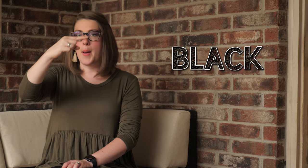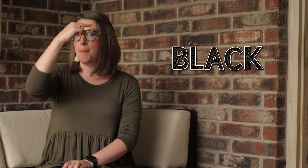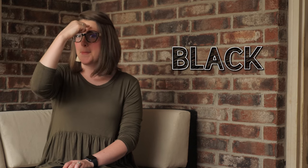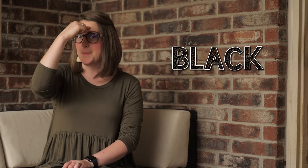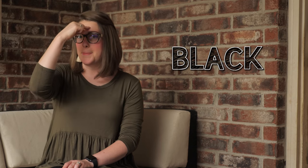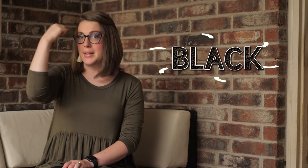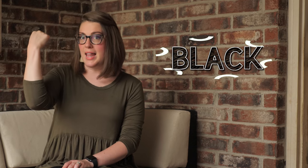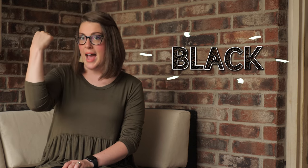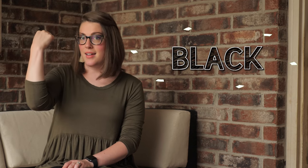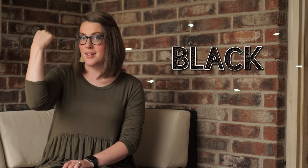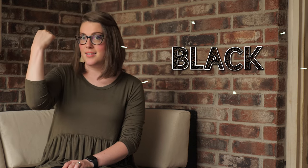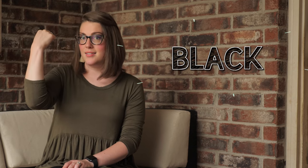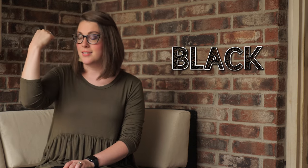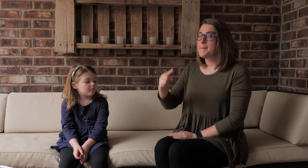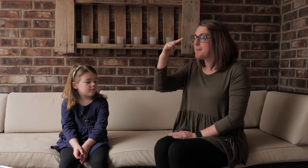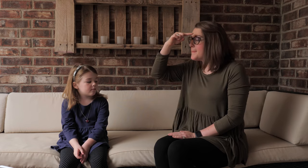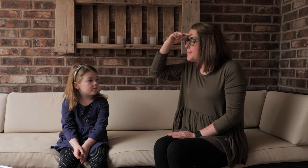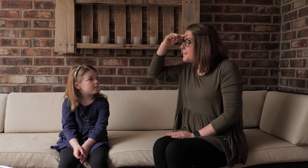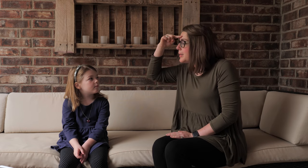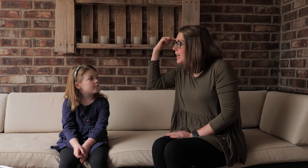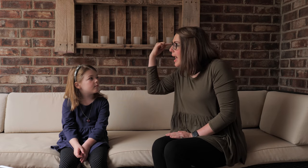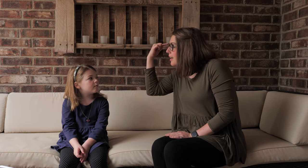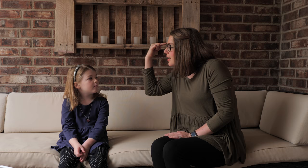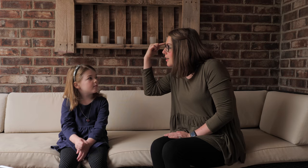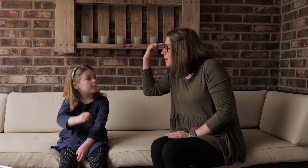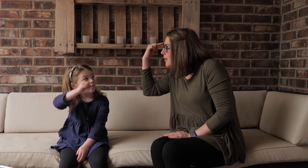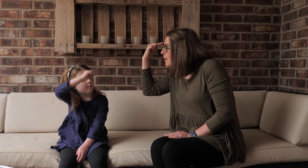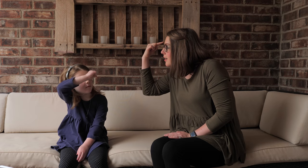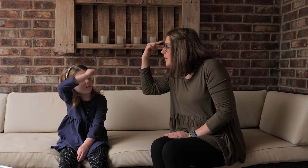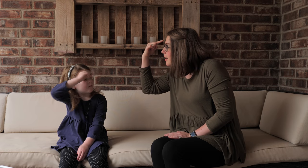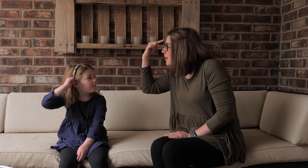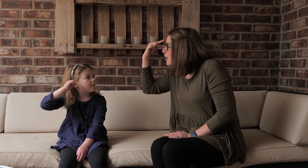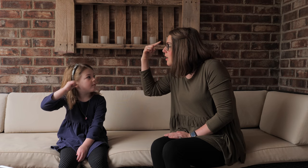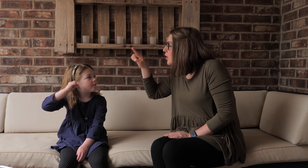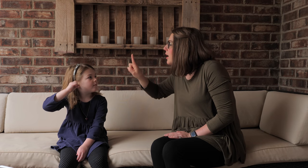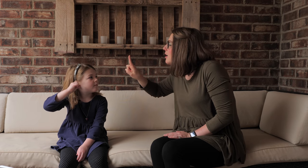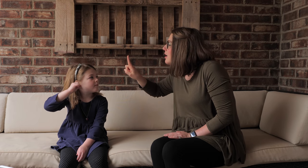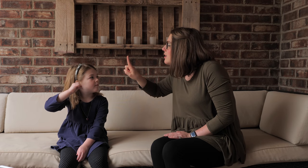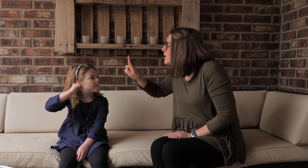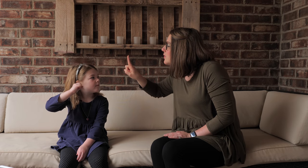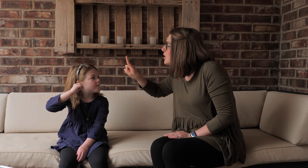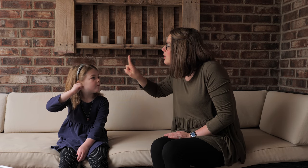Black Black, okay index finger. One finger. There